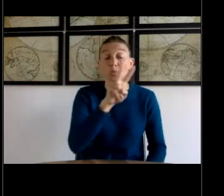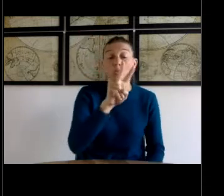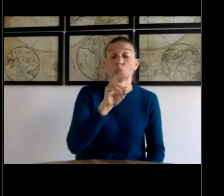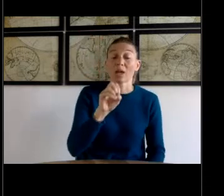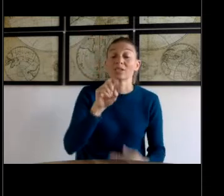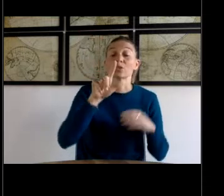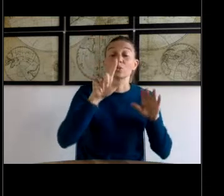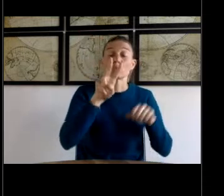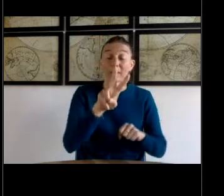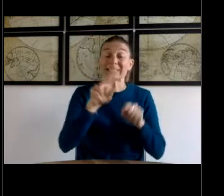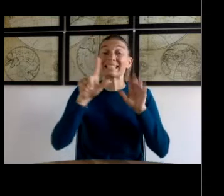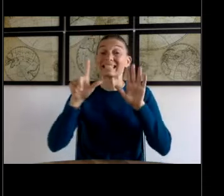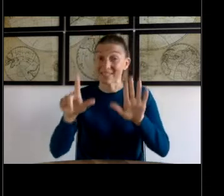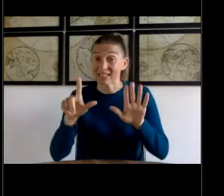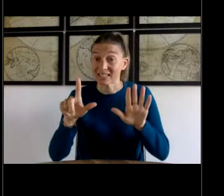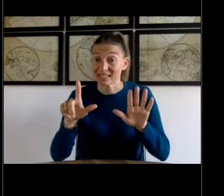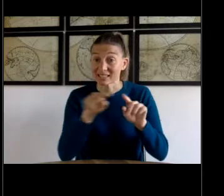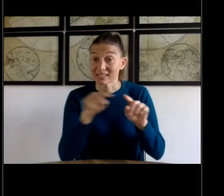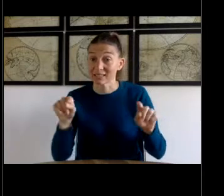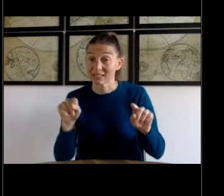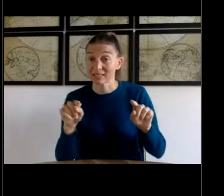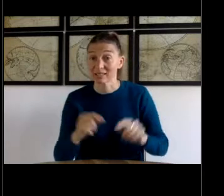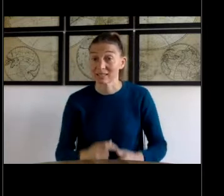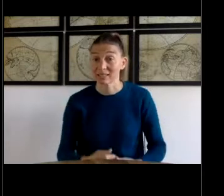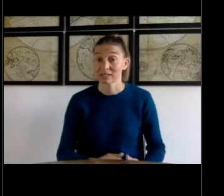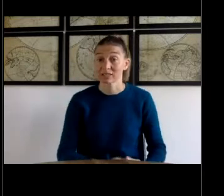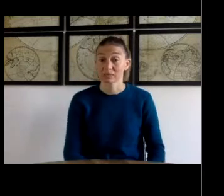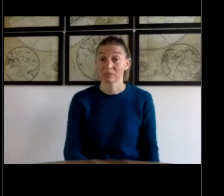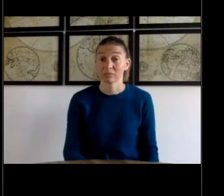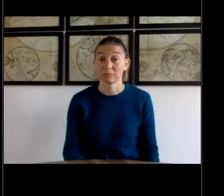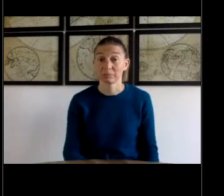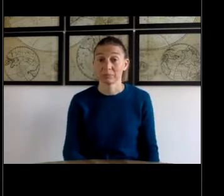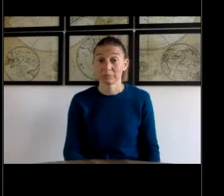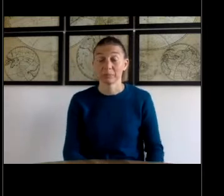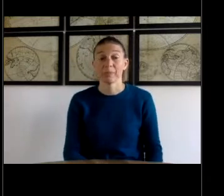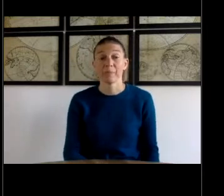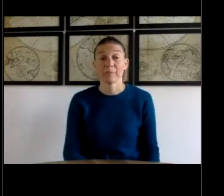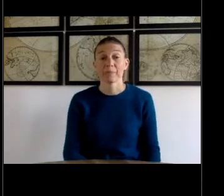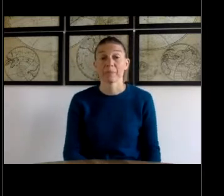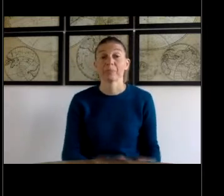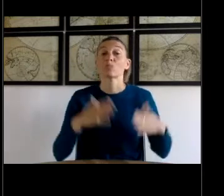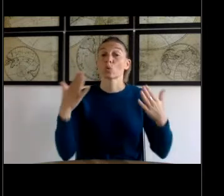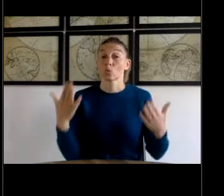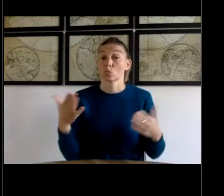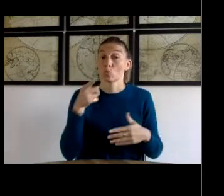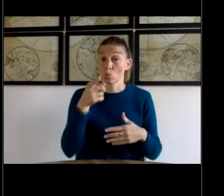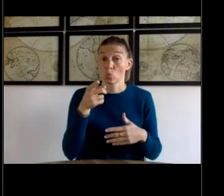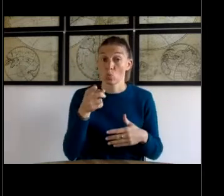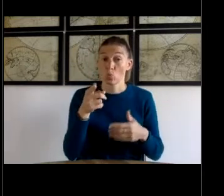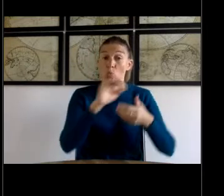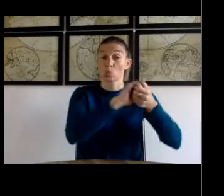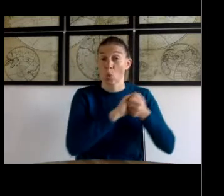What you see is solidarity activities addressing those types of challenges.